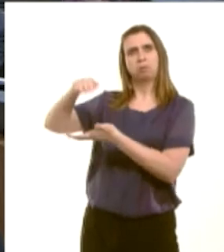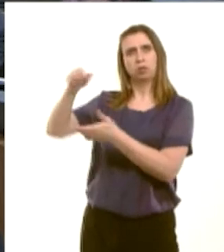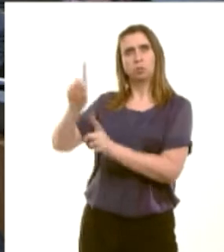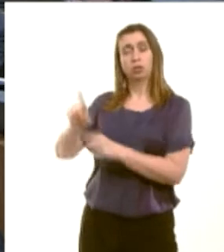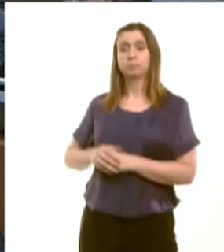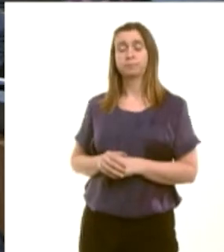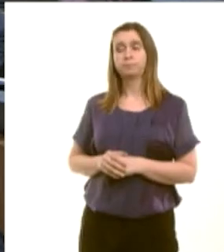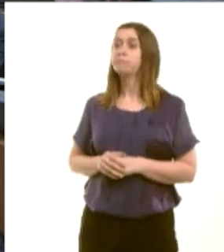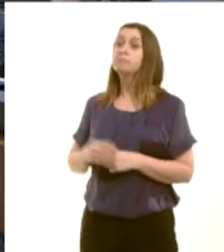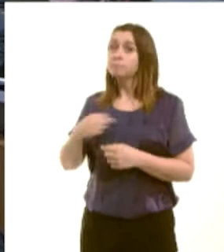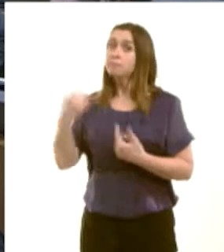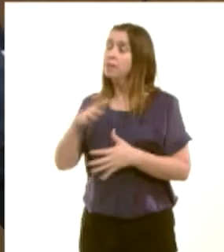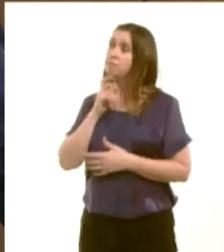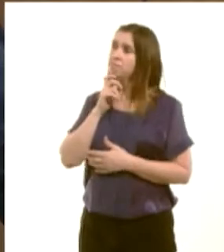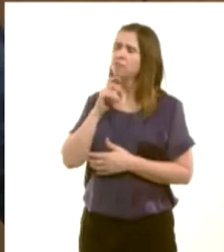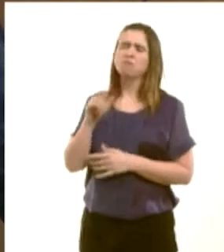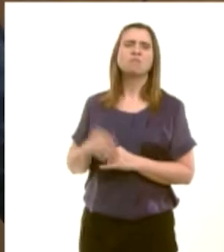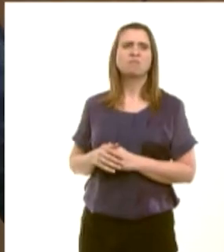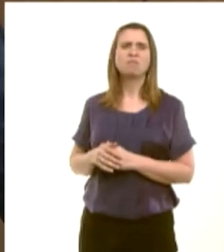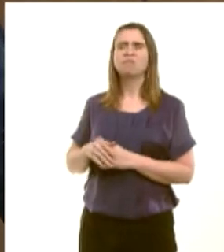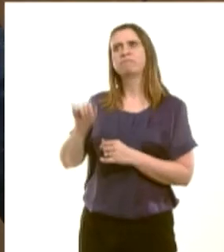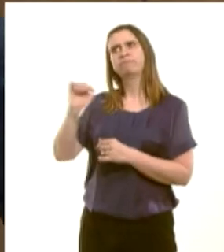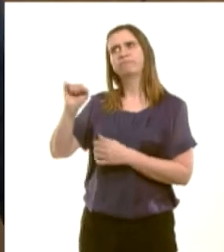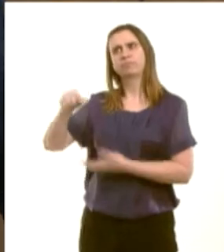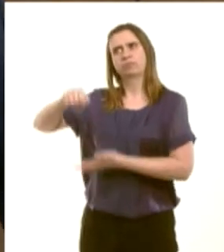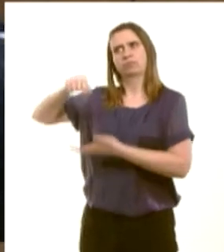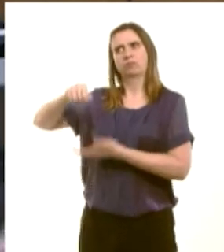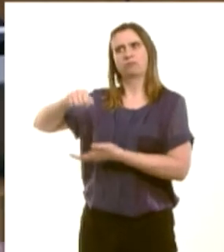we can say that the UK budget has deepened the Chancellor's austerity programme and more